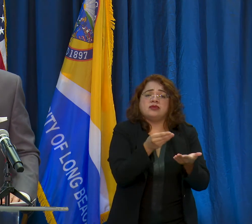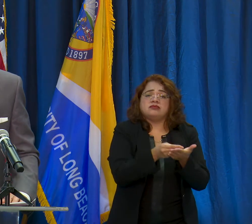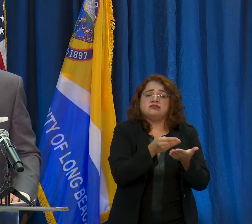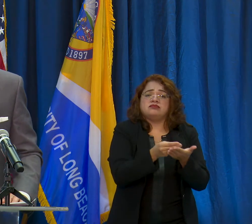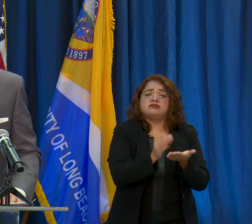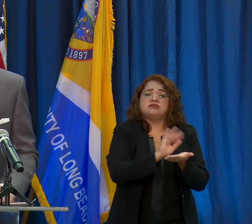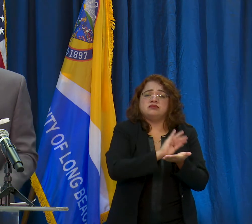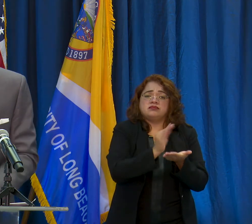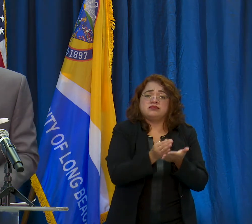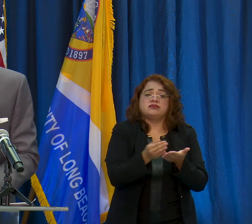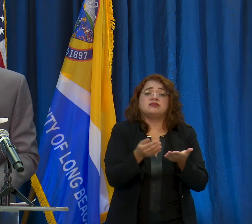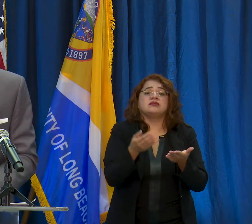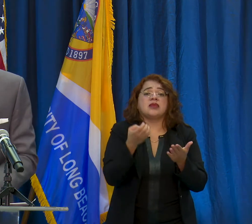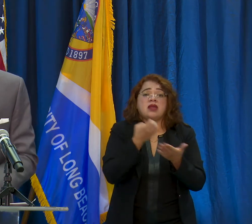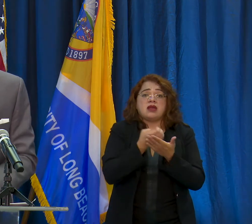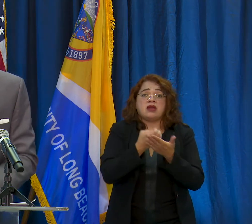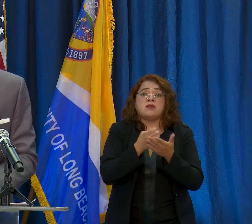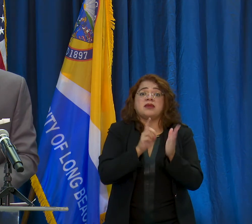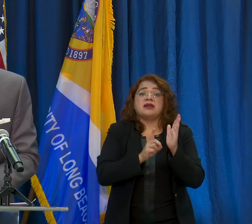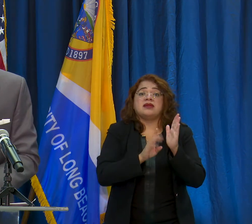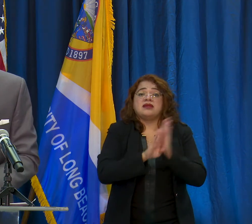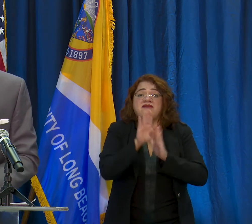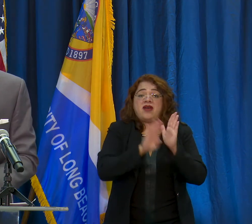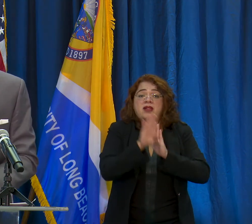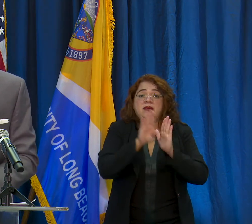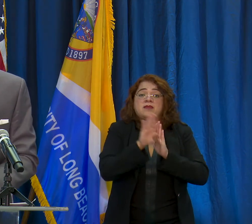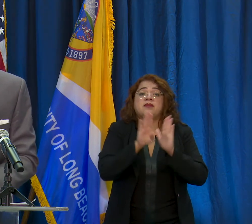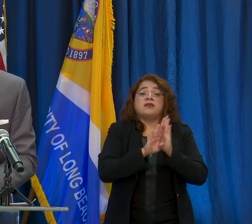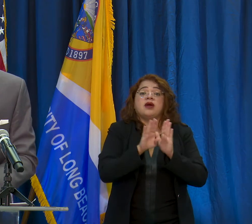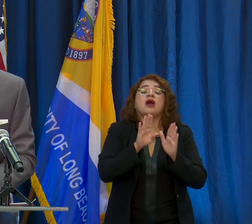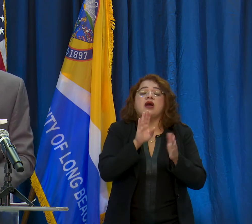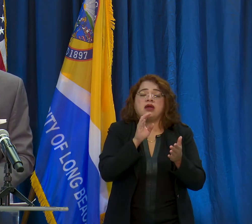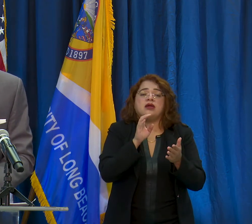Administration. This will provide emergency loans to local small